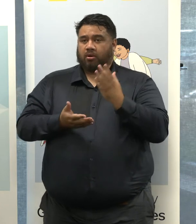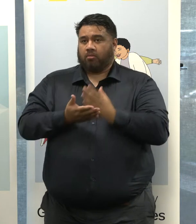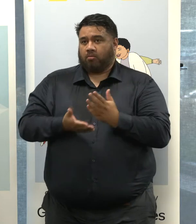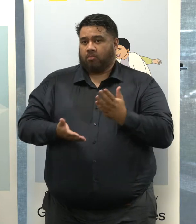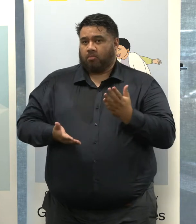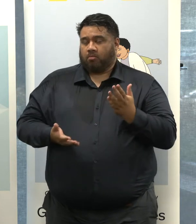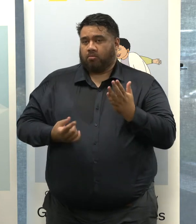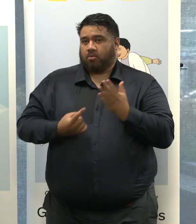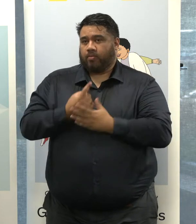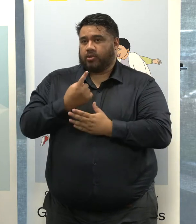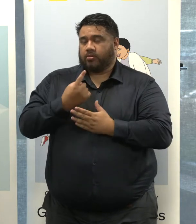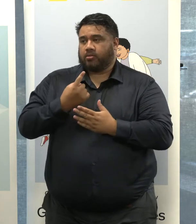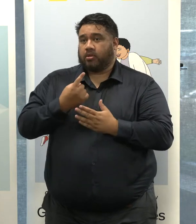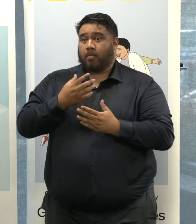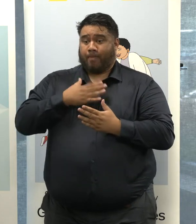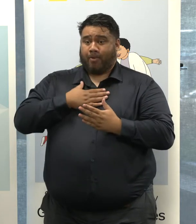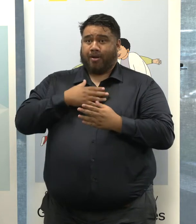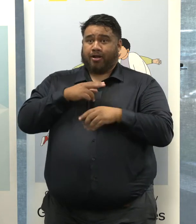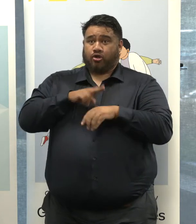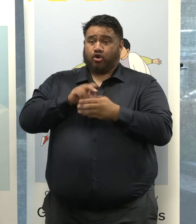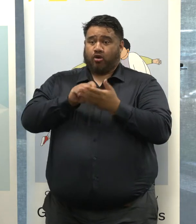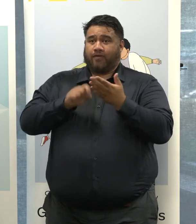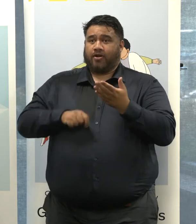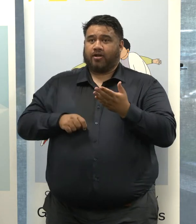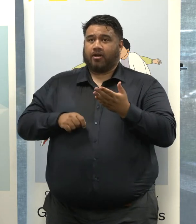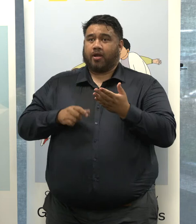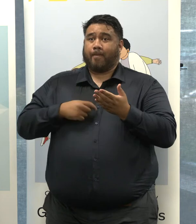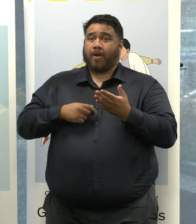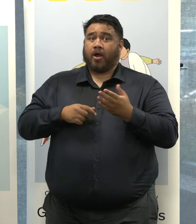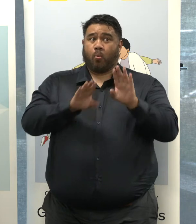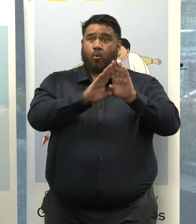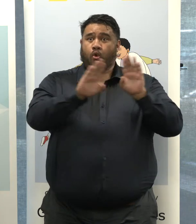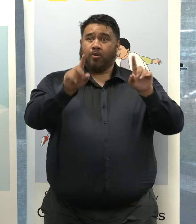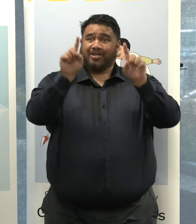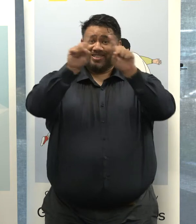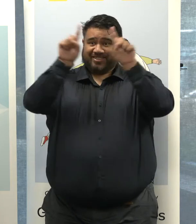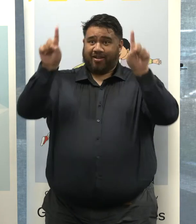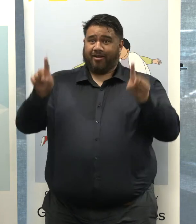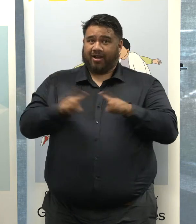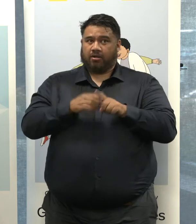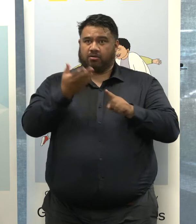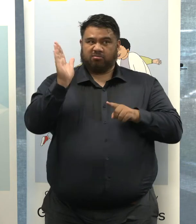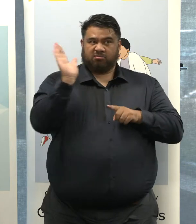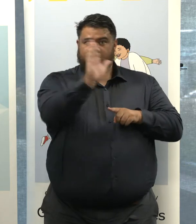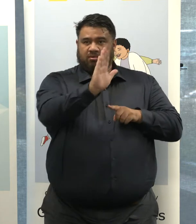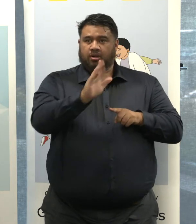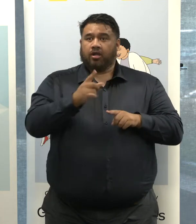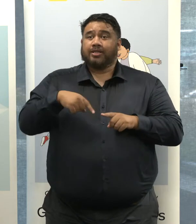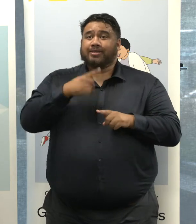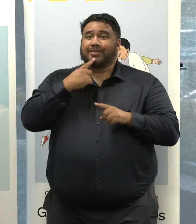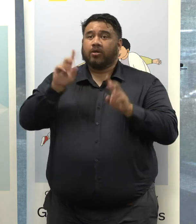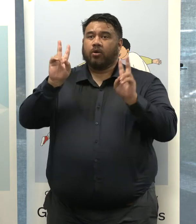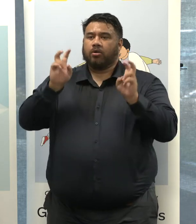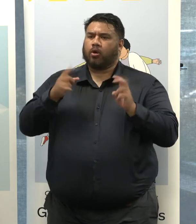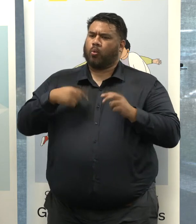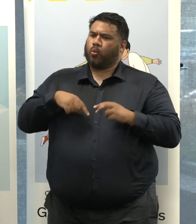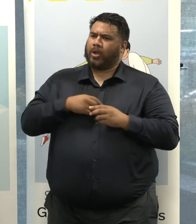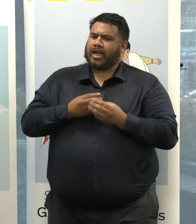yelled at, things thrown at them. We have had, in my practice we